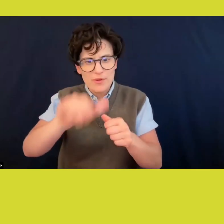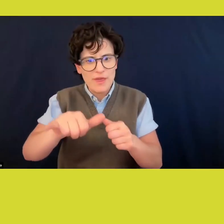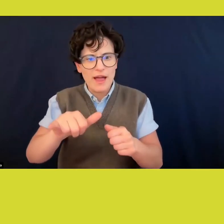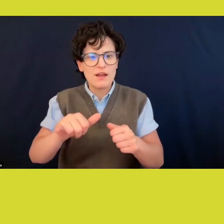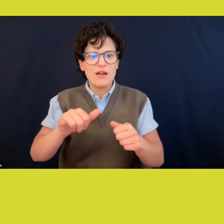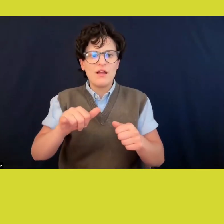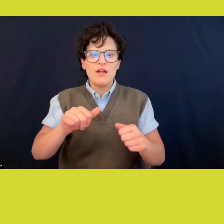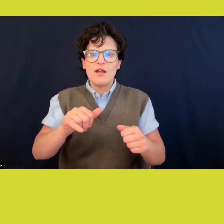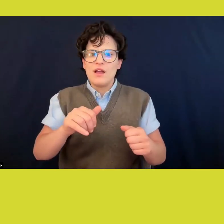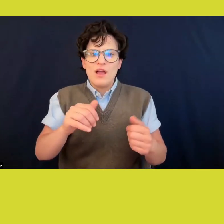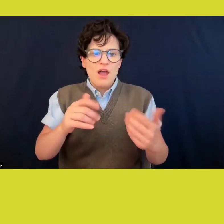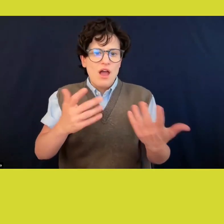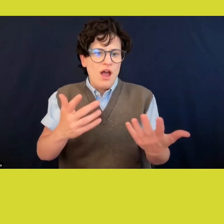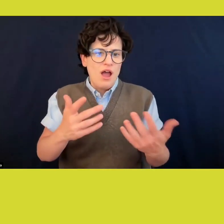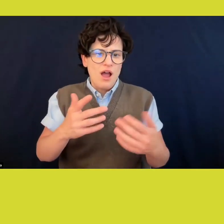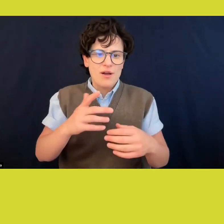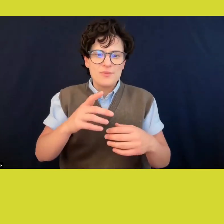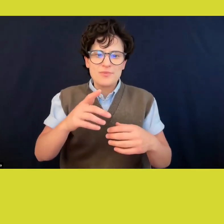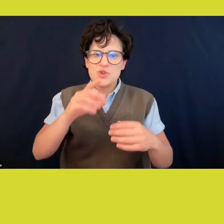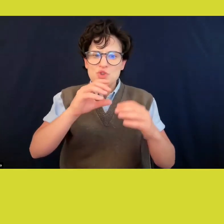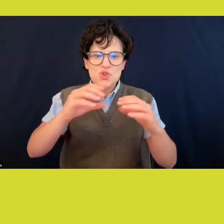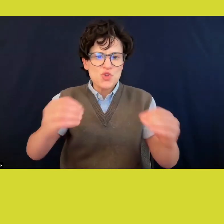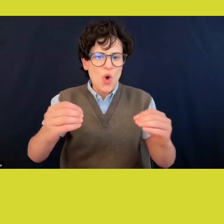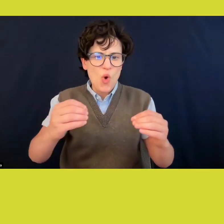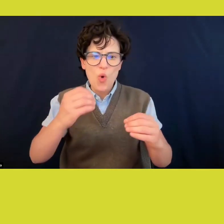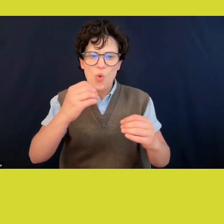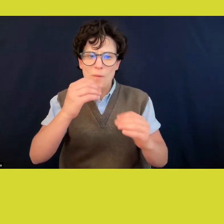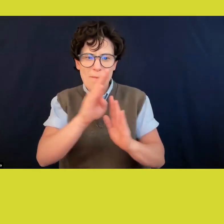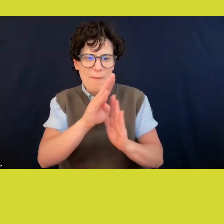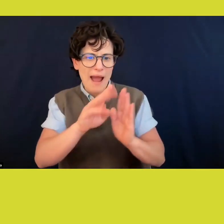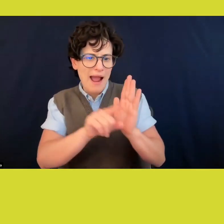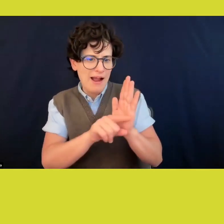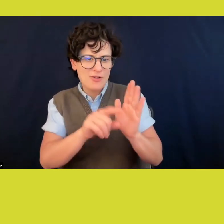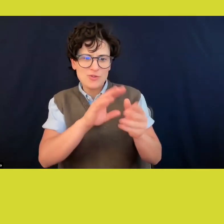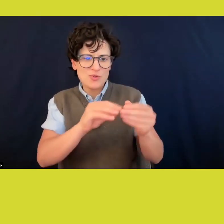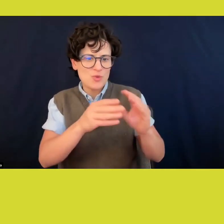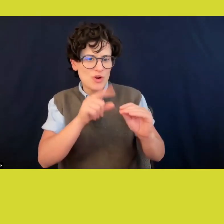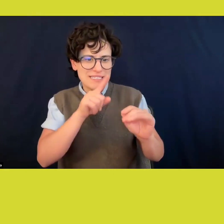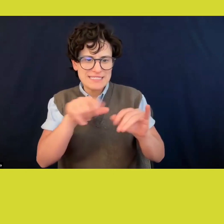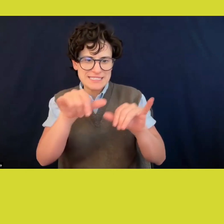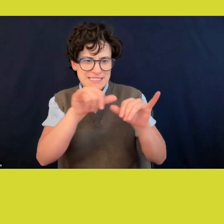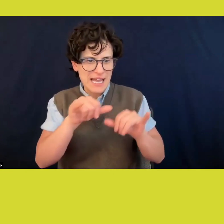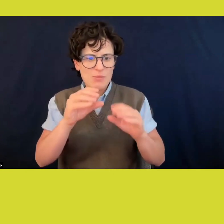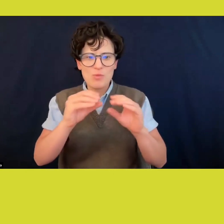want to be homeless one day the housing first model with all the way it is practiced the way it's